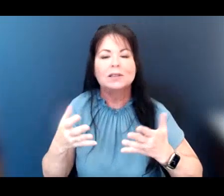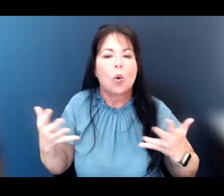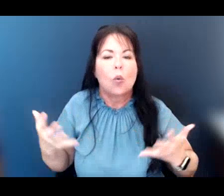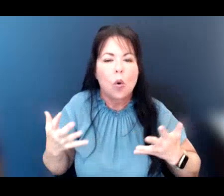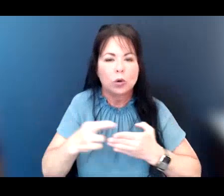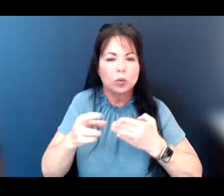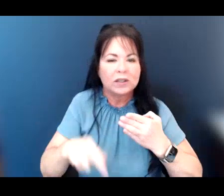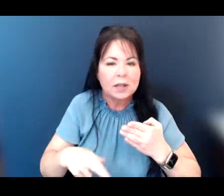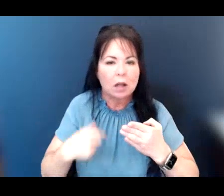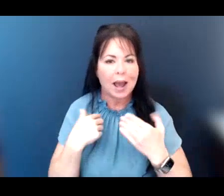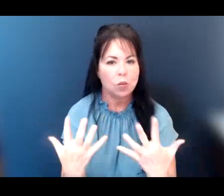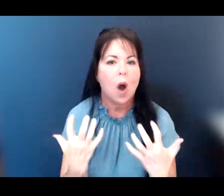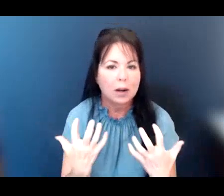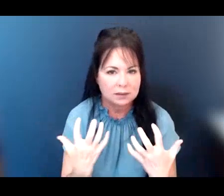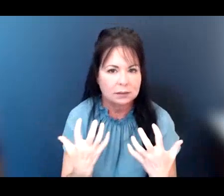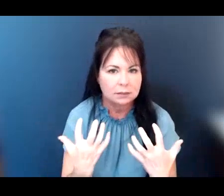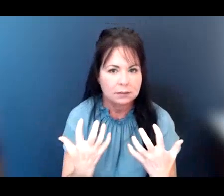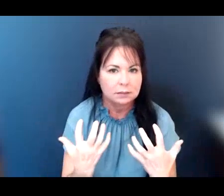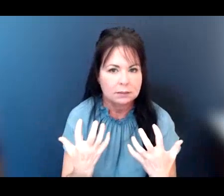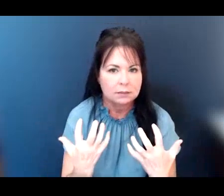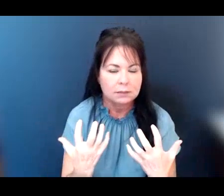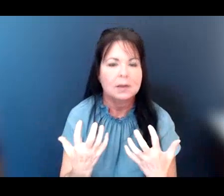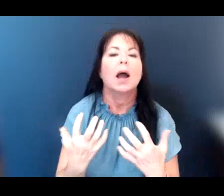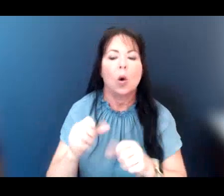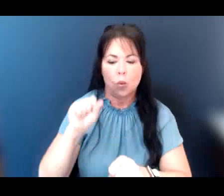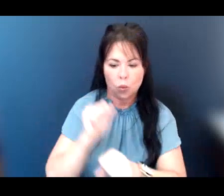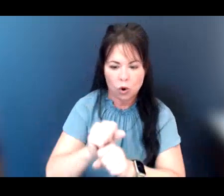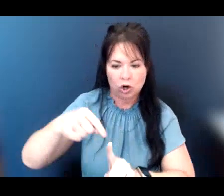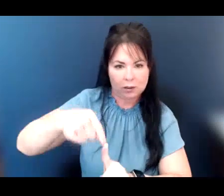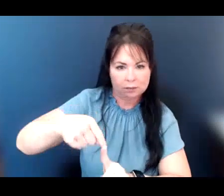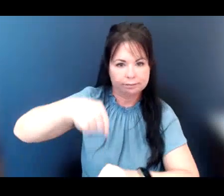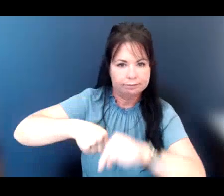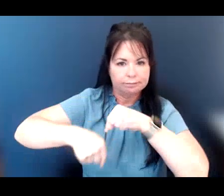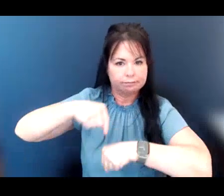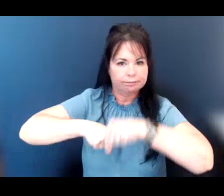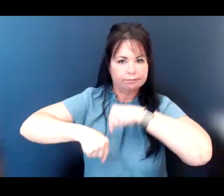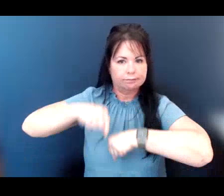can best get that information. We're still very much in the middle of this project.